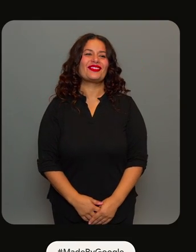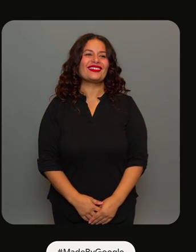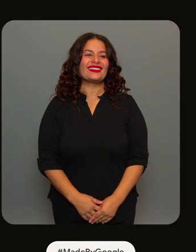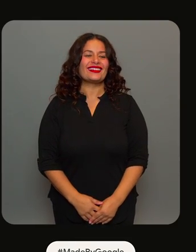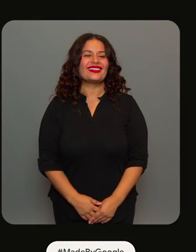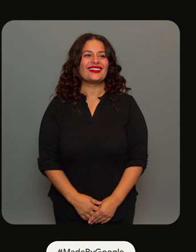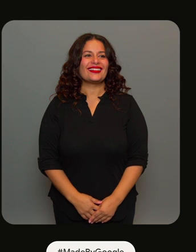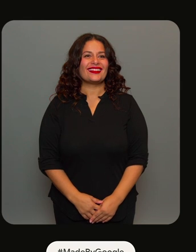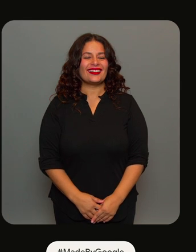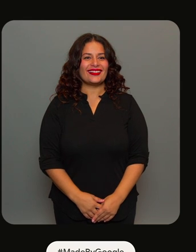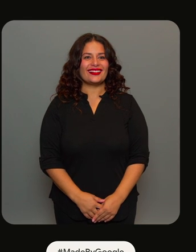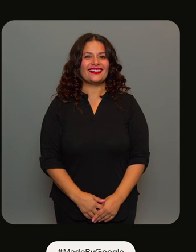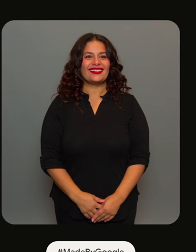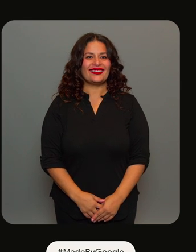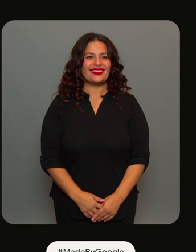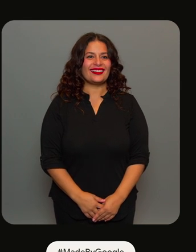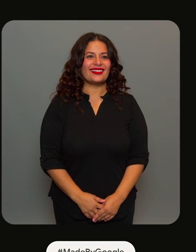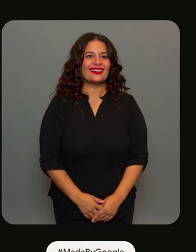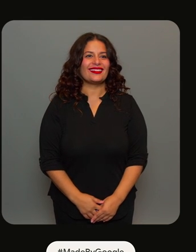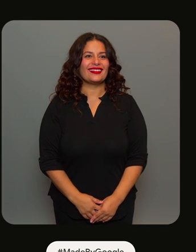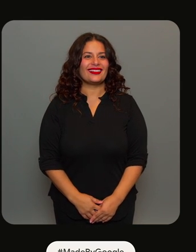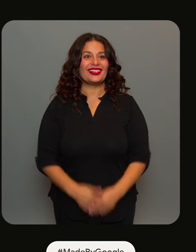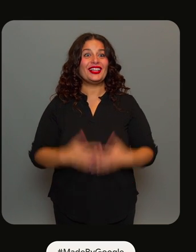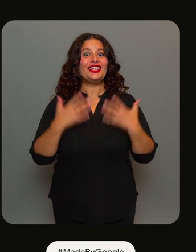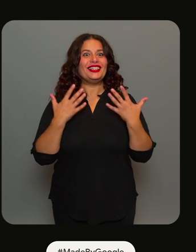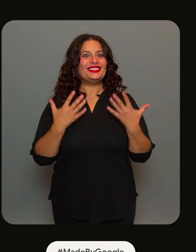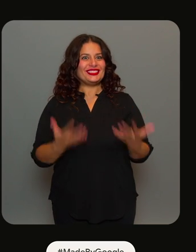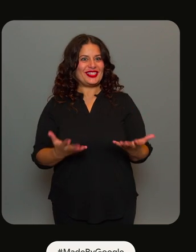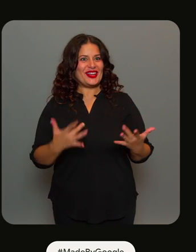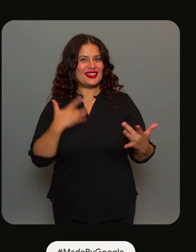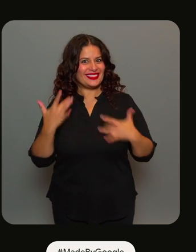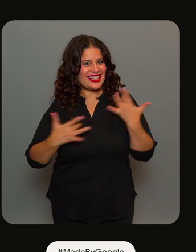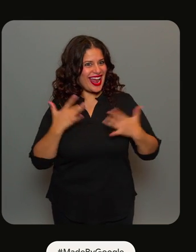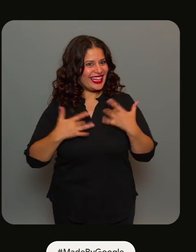We're so excited today to finally give you a complete